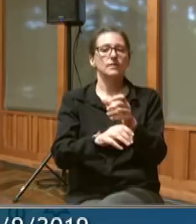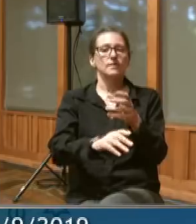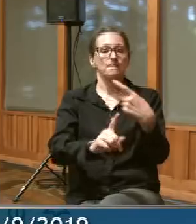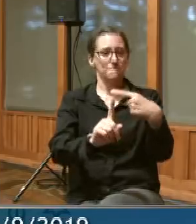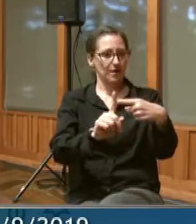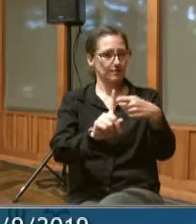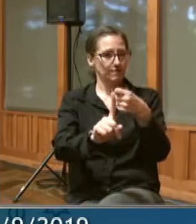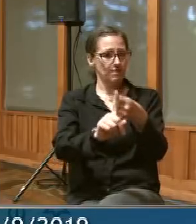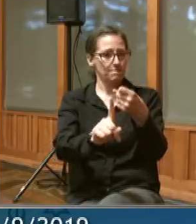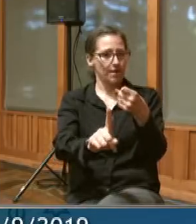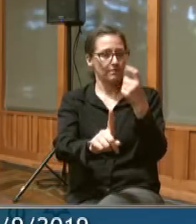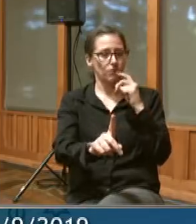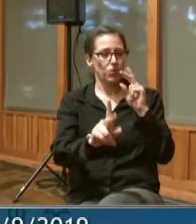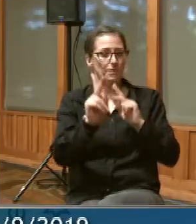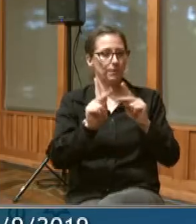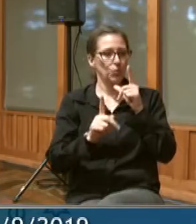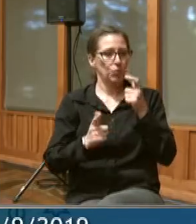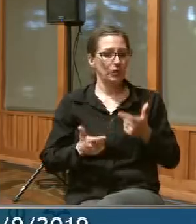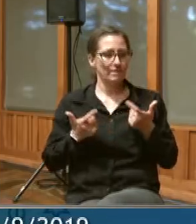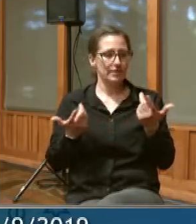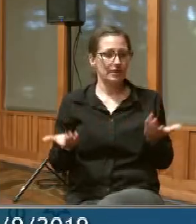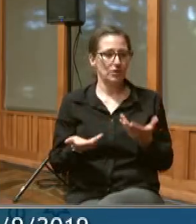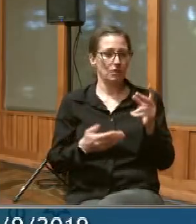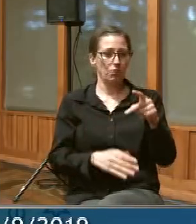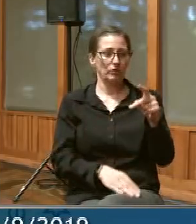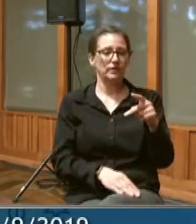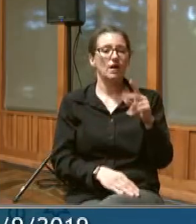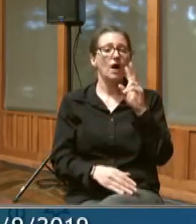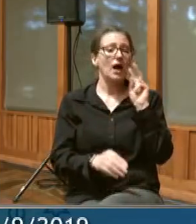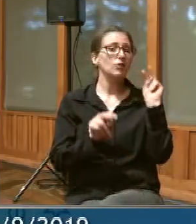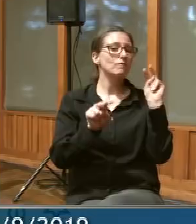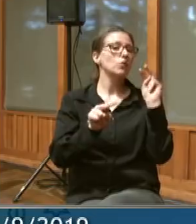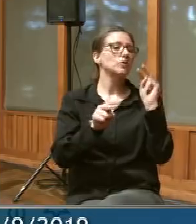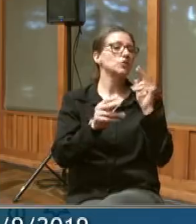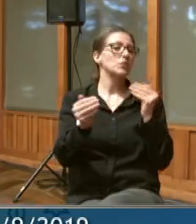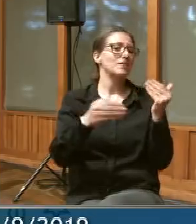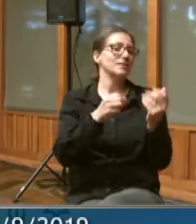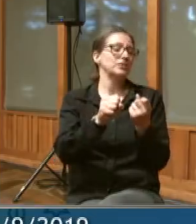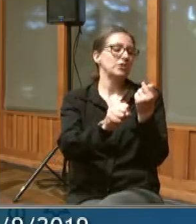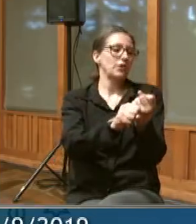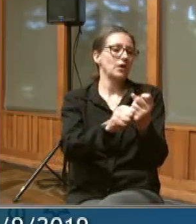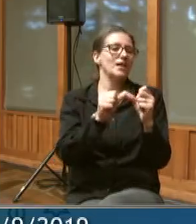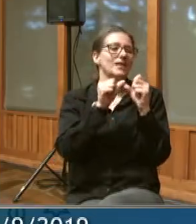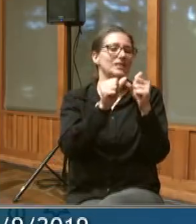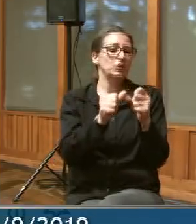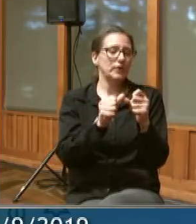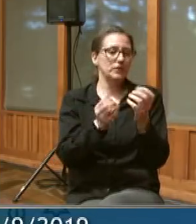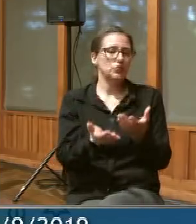MY PROPOSED BUDGET FOCUSES RESOURCES ON THINGS THAT MAKE A REAL DIFFERENCE IN THE LIVES OF PORTLANDERS.